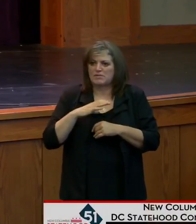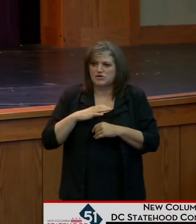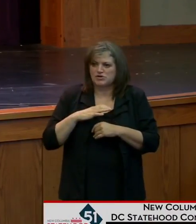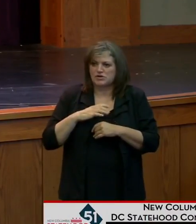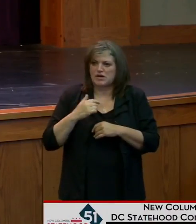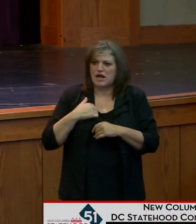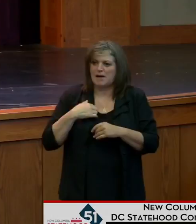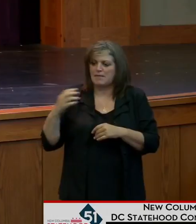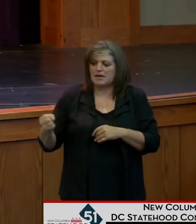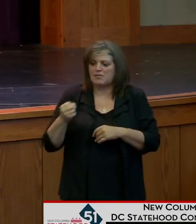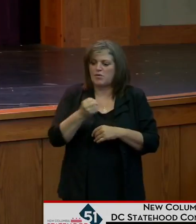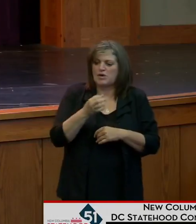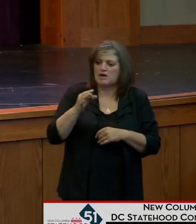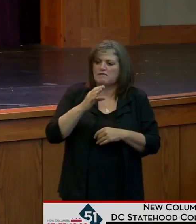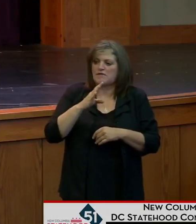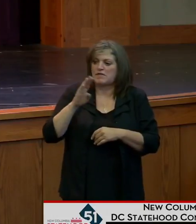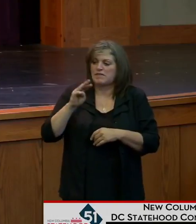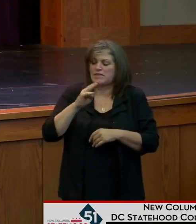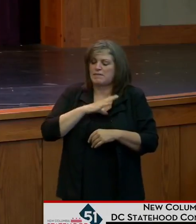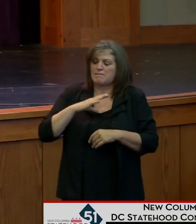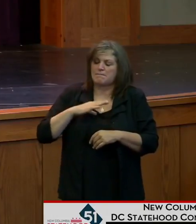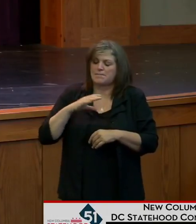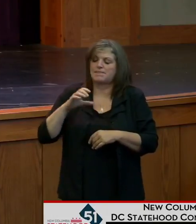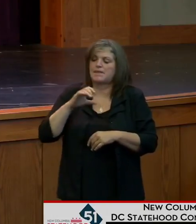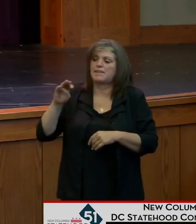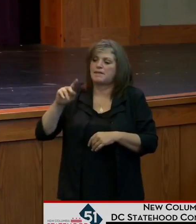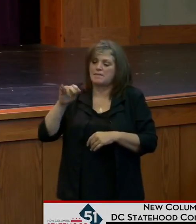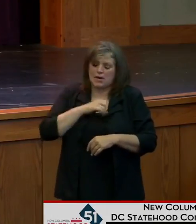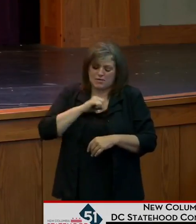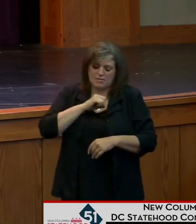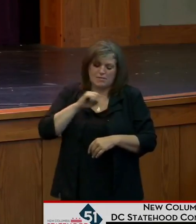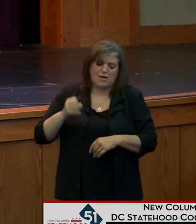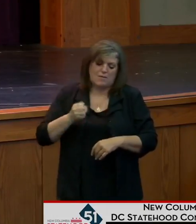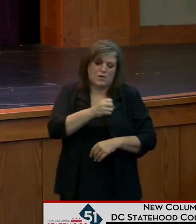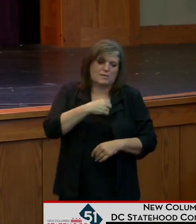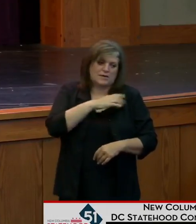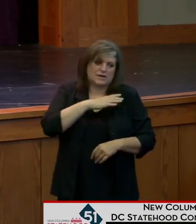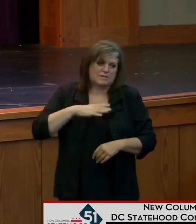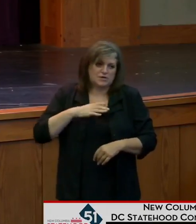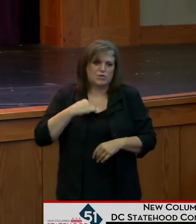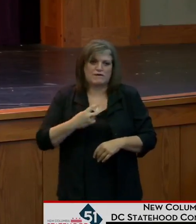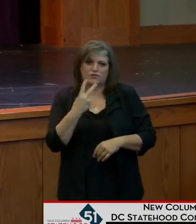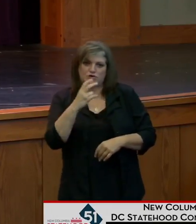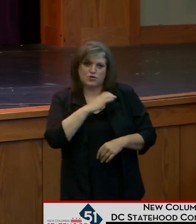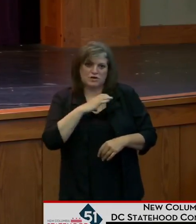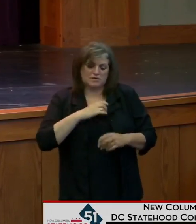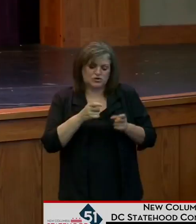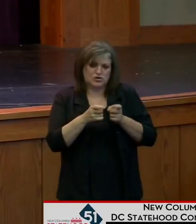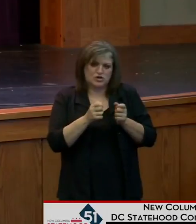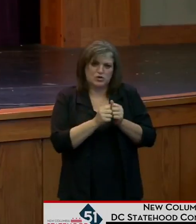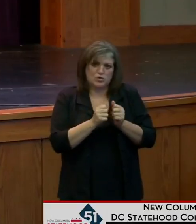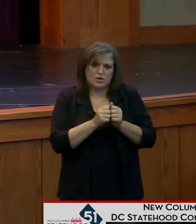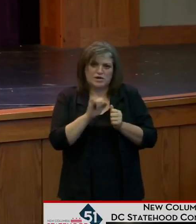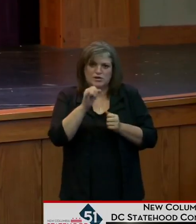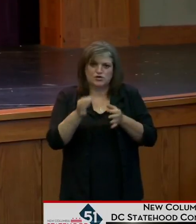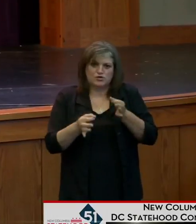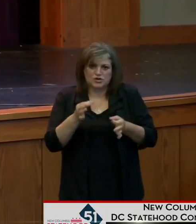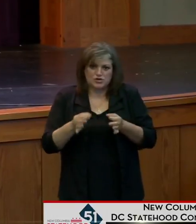I'M AN APPOINTEE OF THE MAYOR TO THE TENNESSEE TENURE COMMISSION. WE HAVE TWO COMMITTEES THAT DEAL WITH THE JUDICIARY.